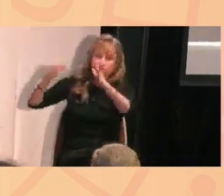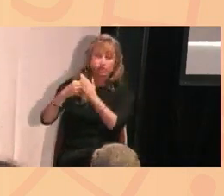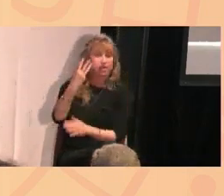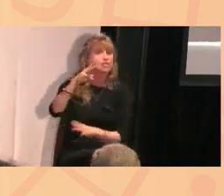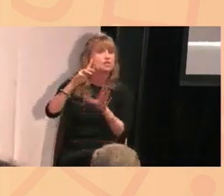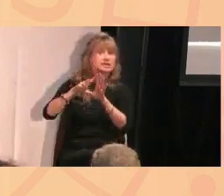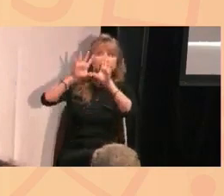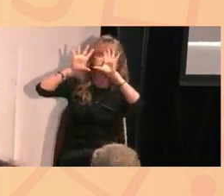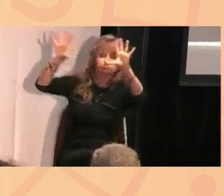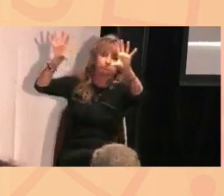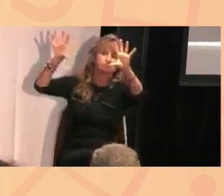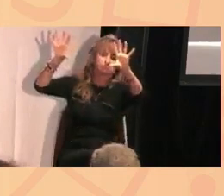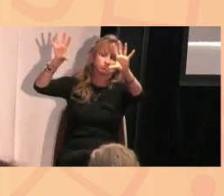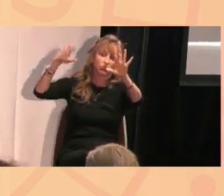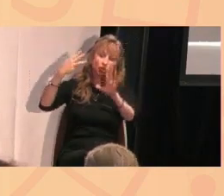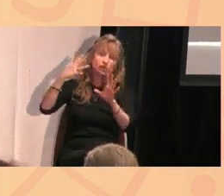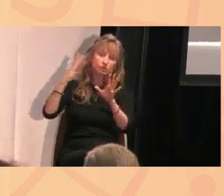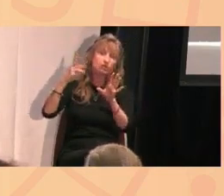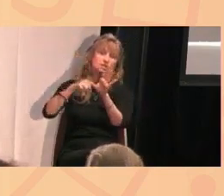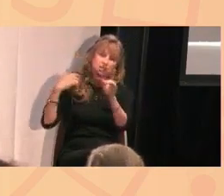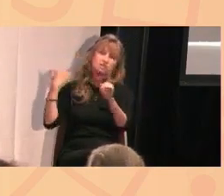in a prominent place within the gallery.